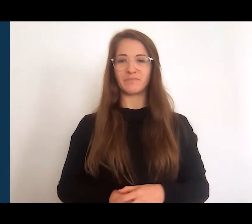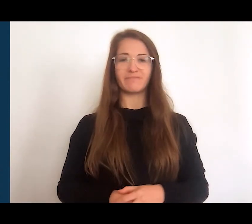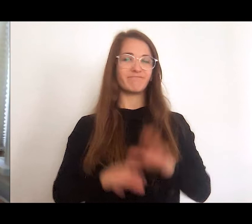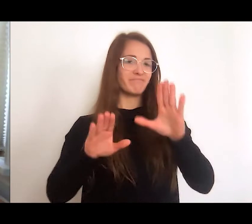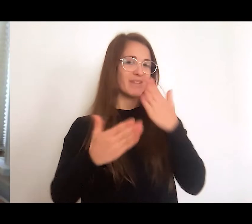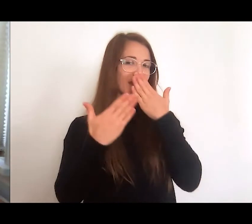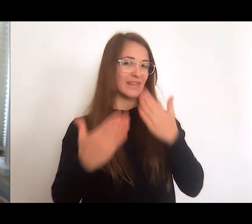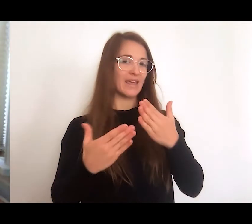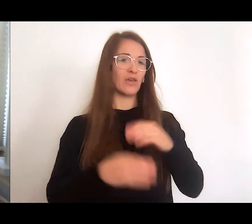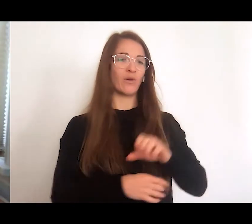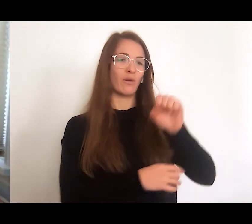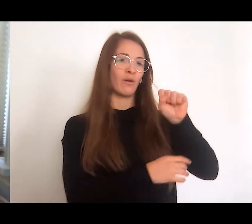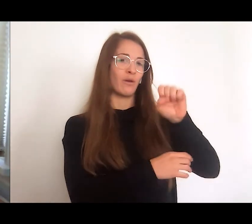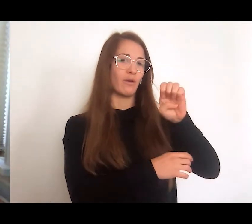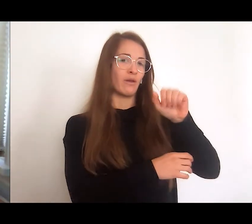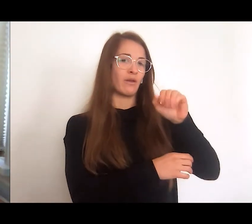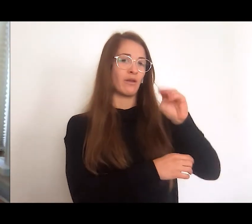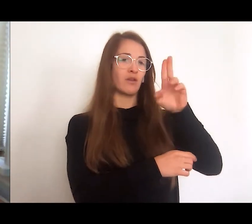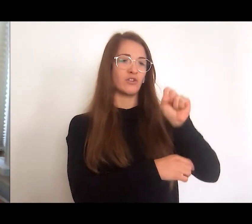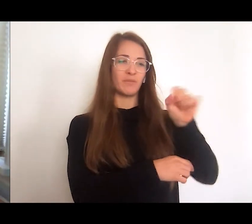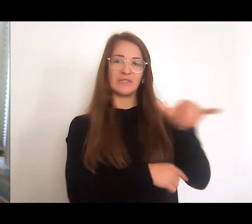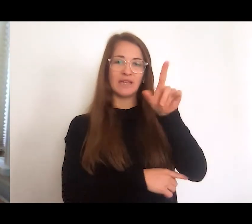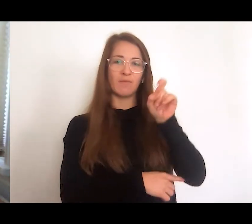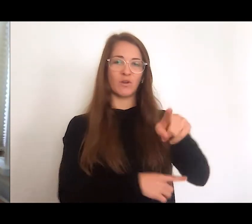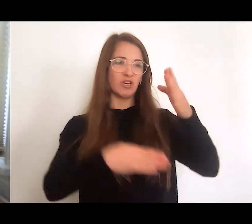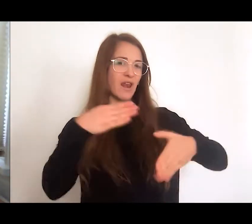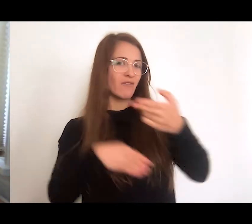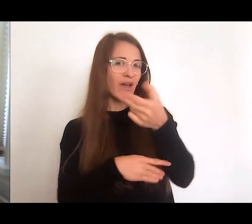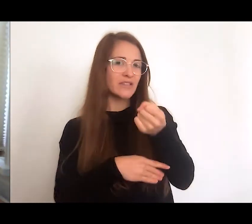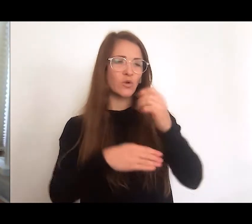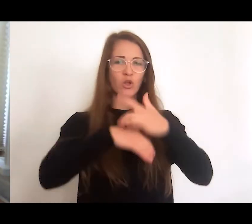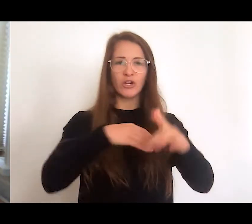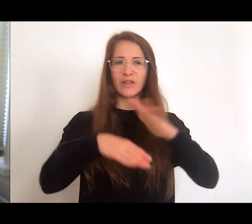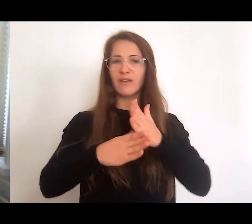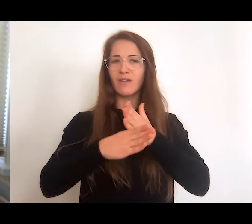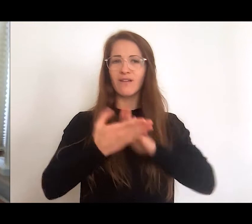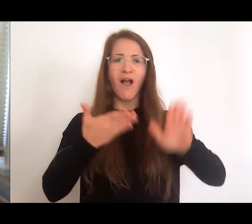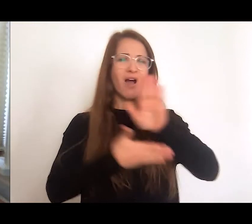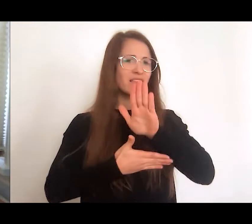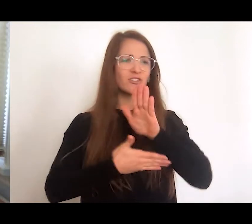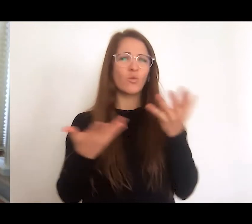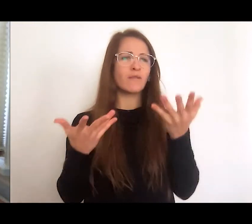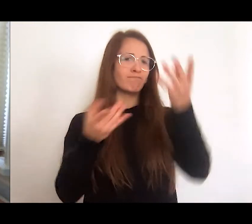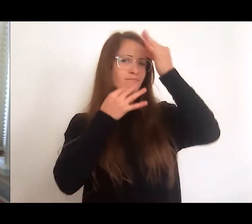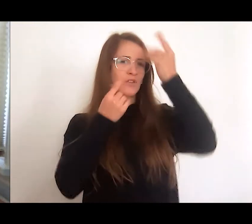GREAT, THANK YOU. AND SEAMUS, SAME QUESTION, ENDS OF HIGH SCHOOL, EARLY COLLEGE,